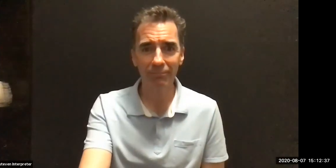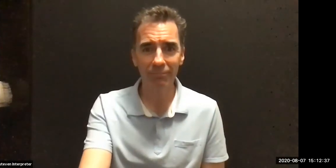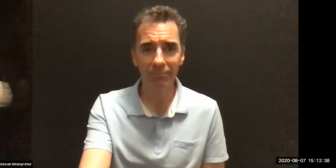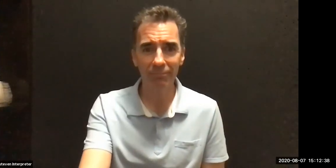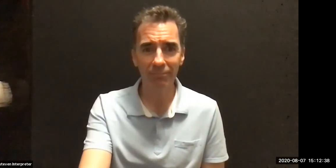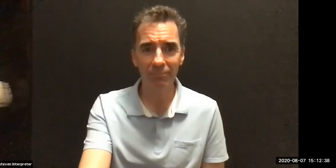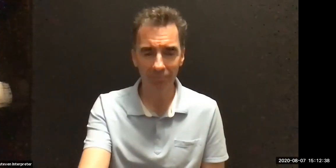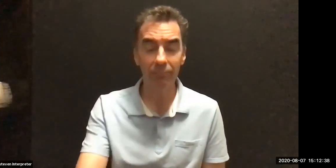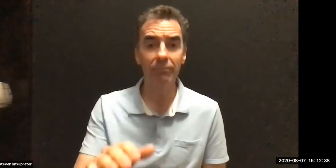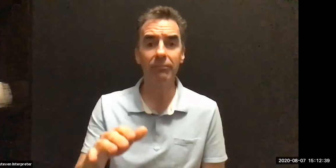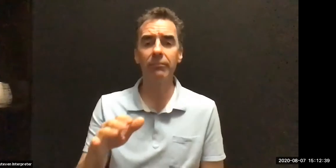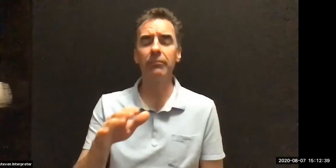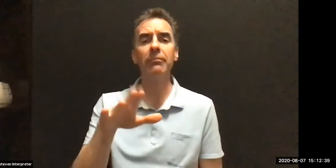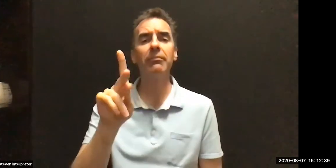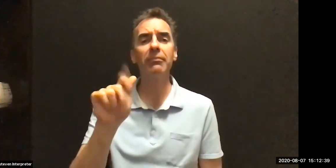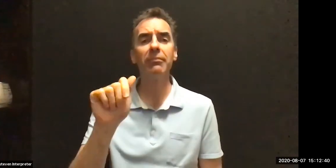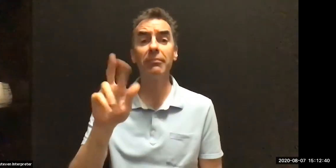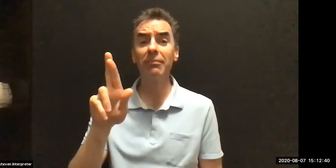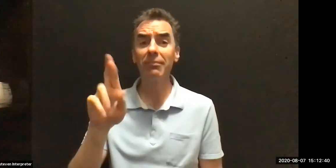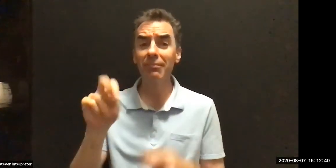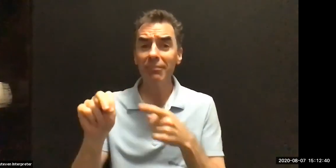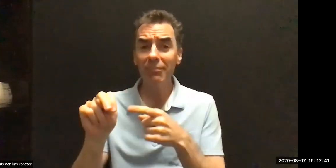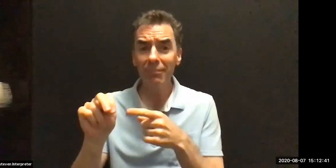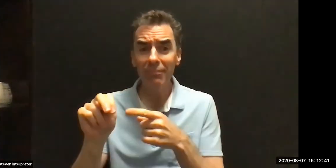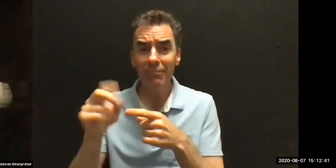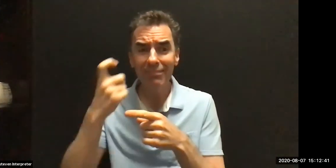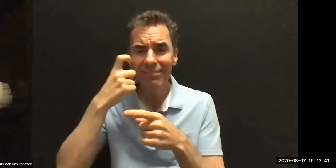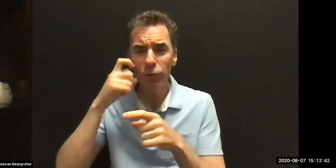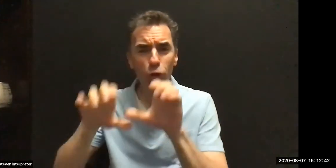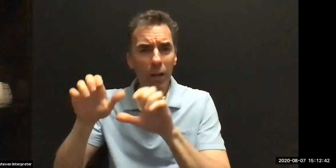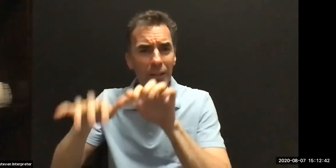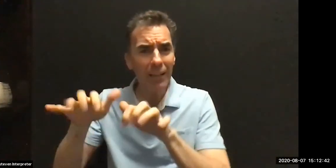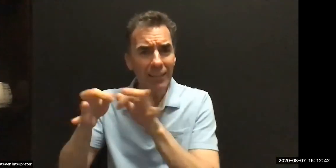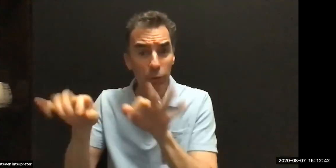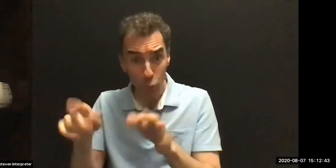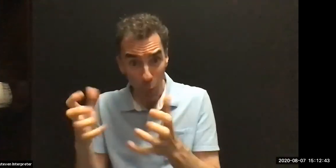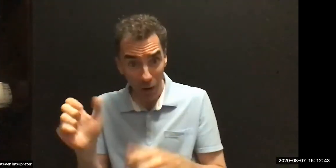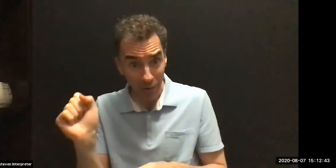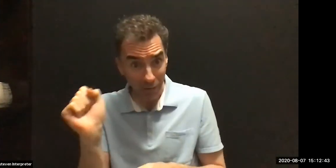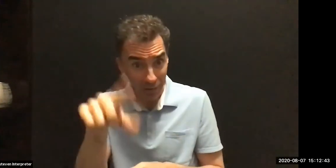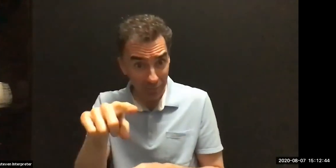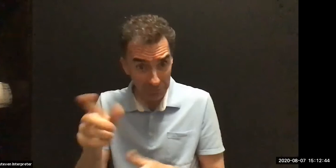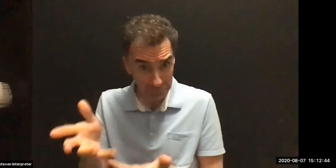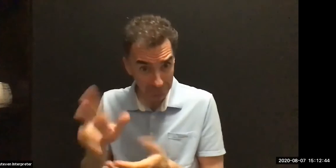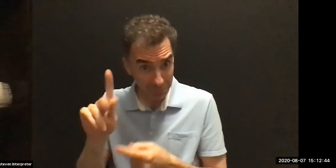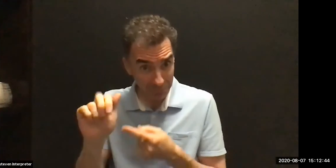Susi Nitzel: KAREN I saw, I see that you typed in the chat that you'd like to talk to Chanel, would you like to ask a question.